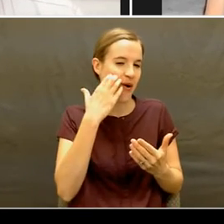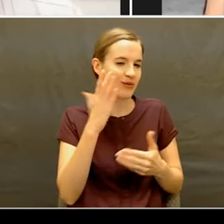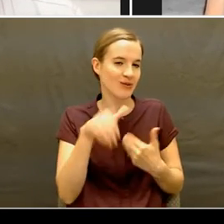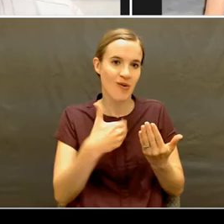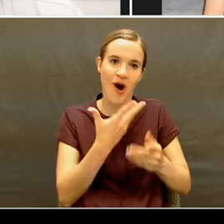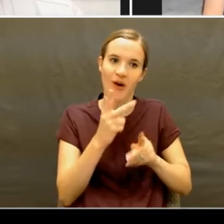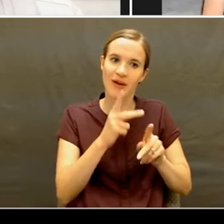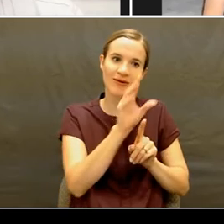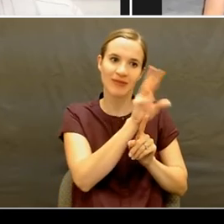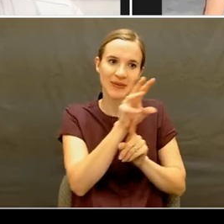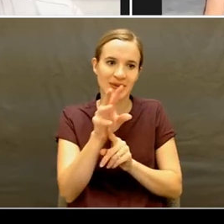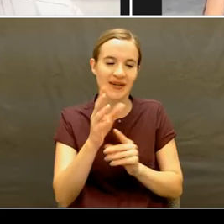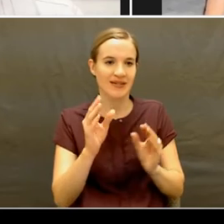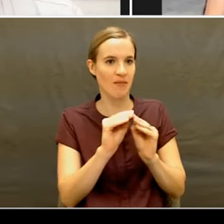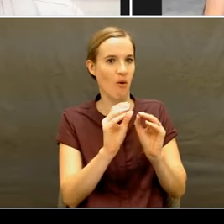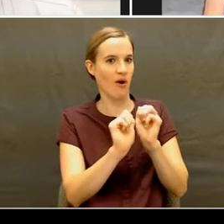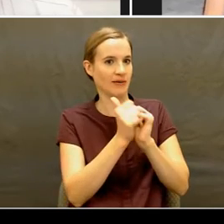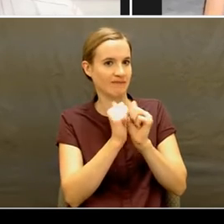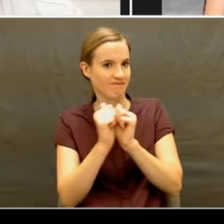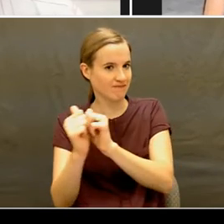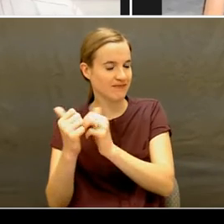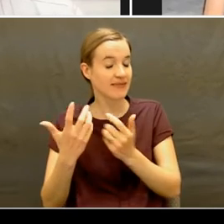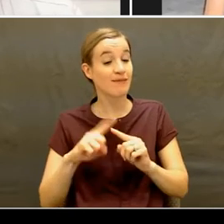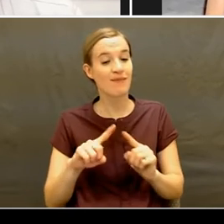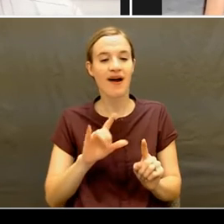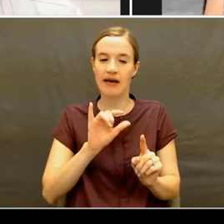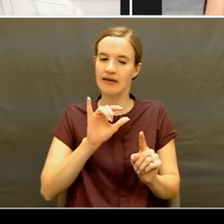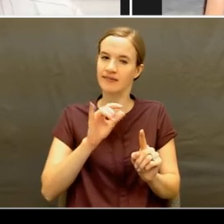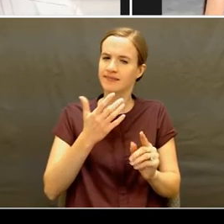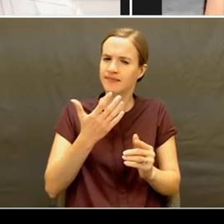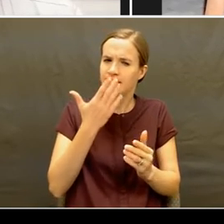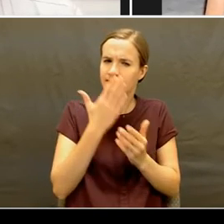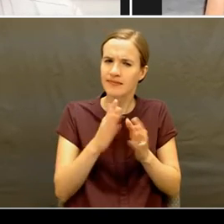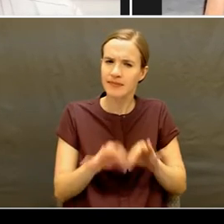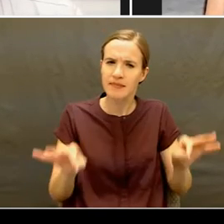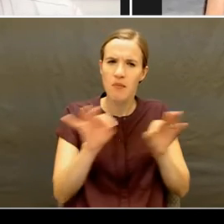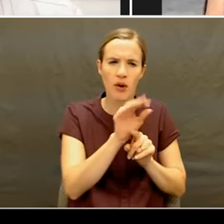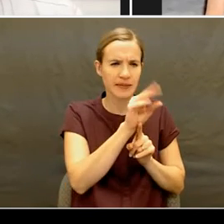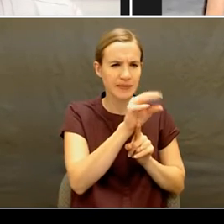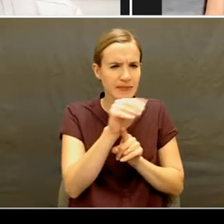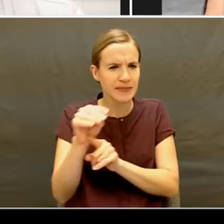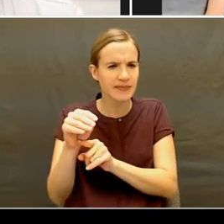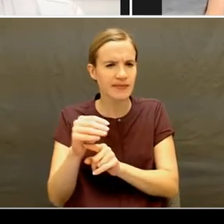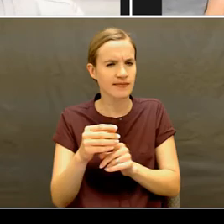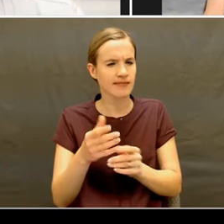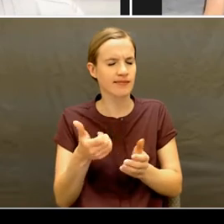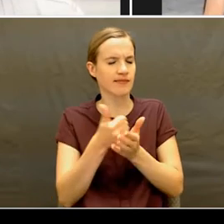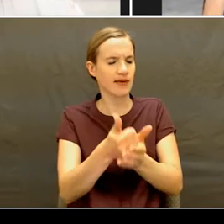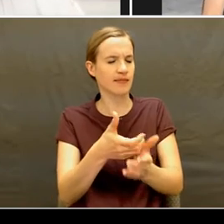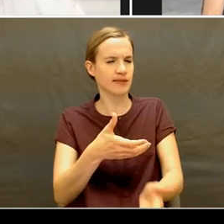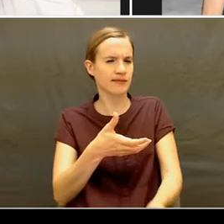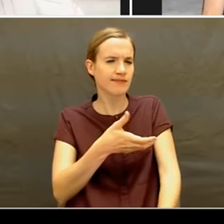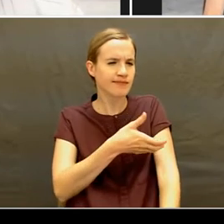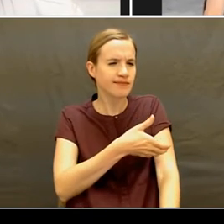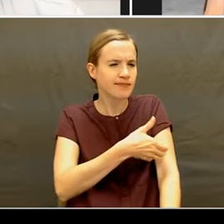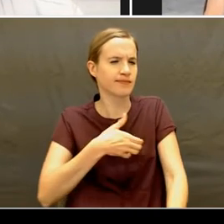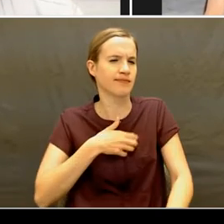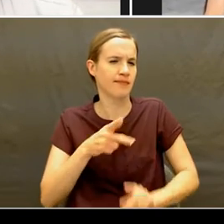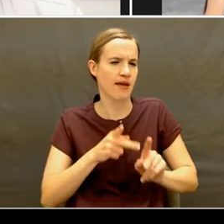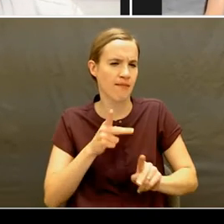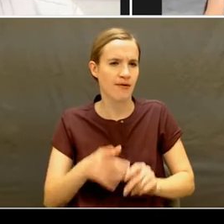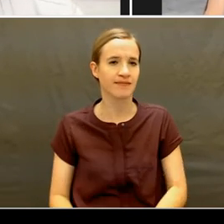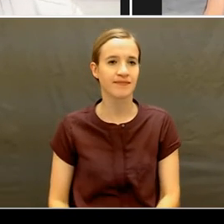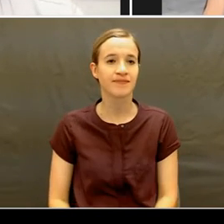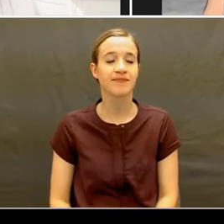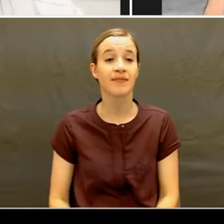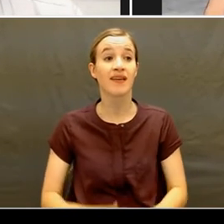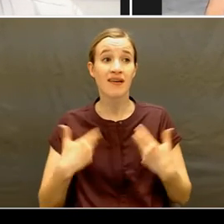issues and some power to people and so on. So well Tom, you know, it's just awesome talking to you. I